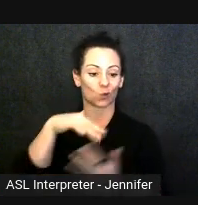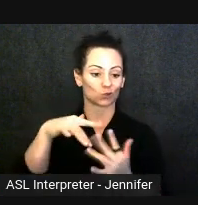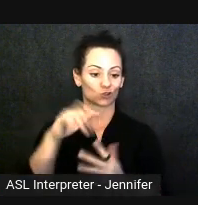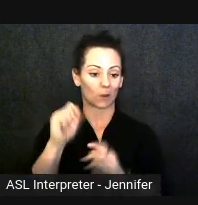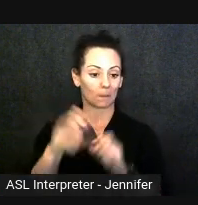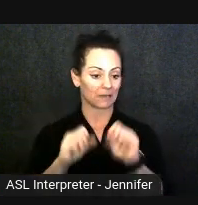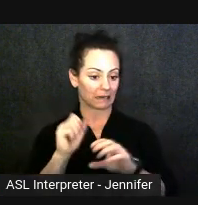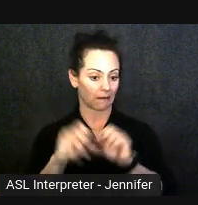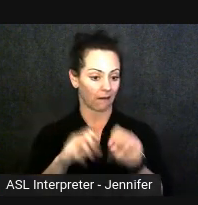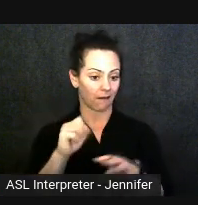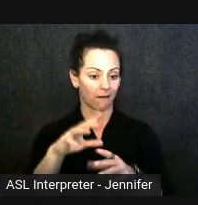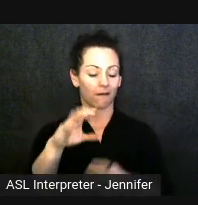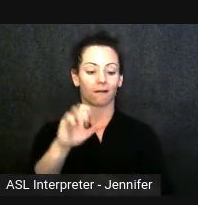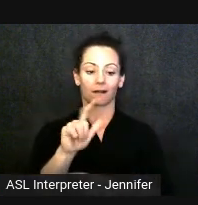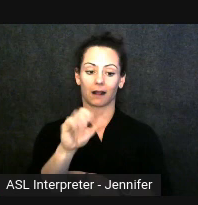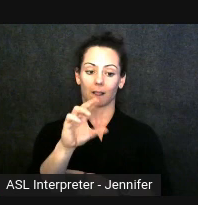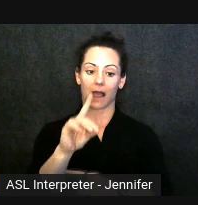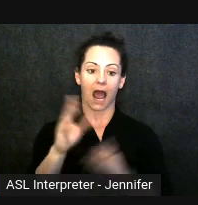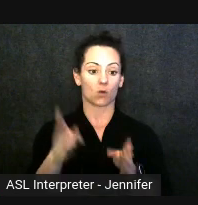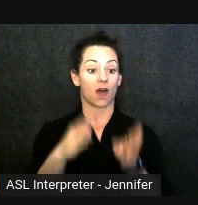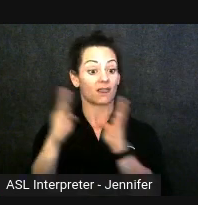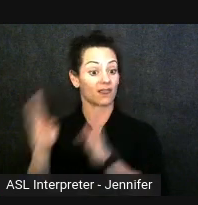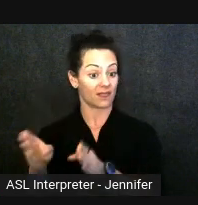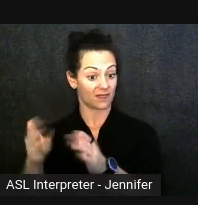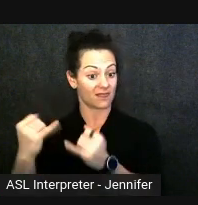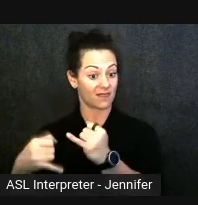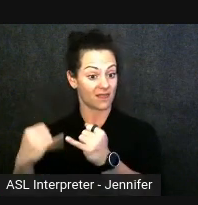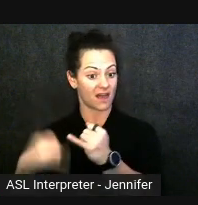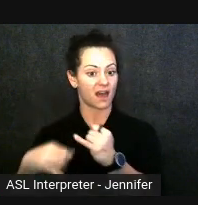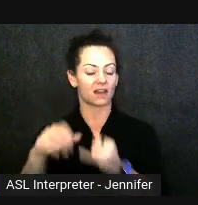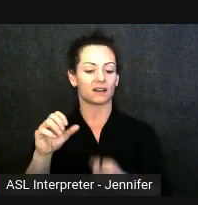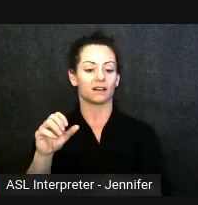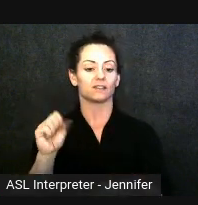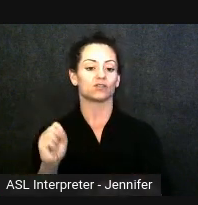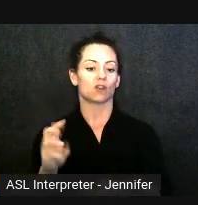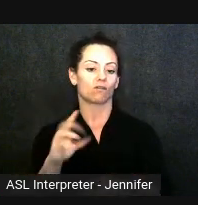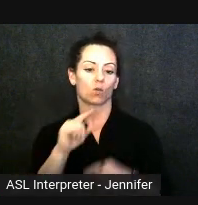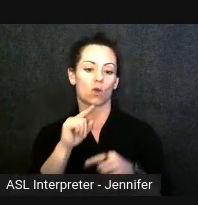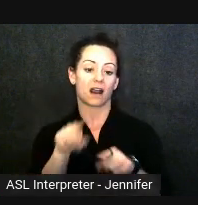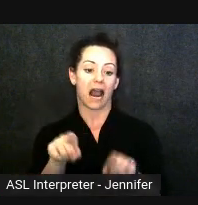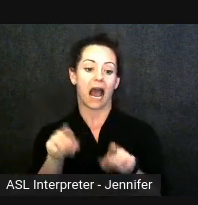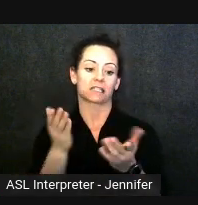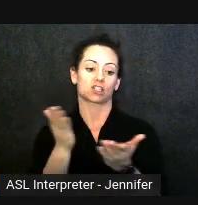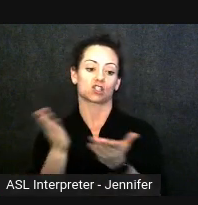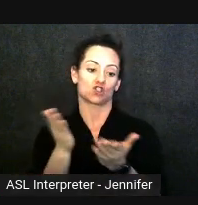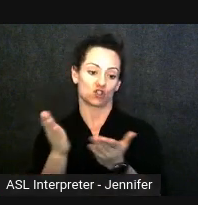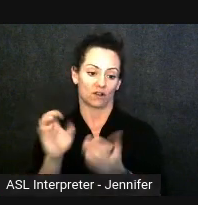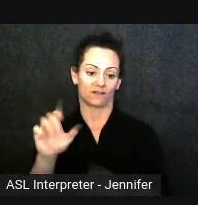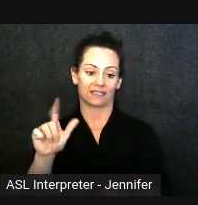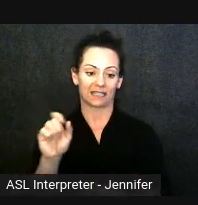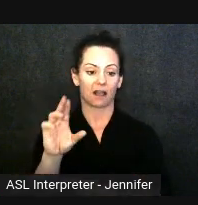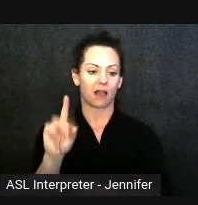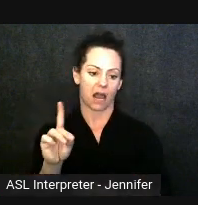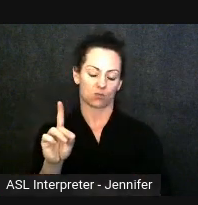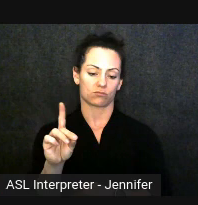and then software as a service cloud. Every other application online, and we use these things all the time.